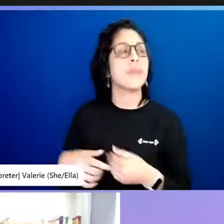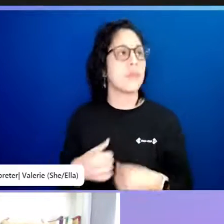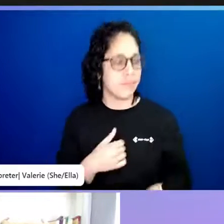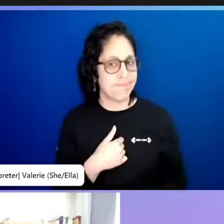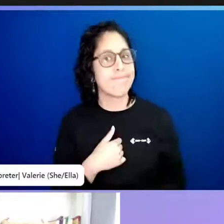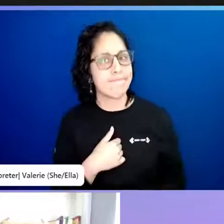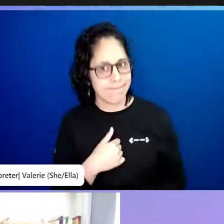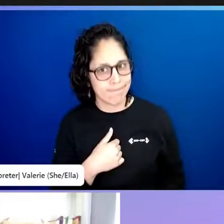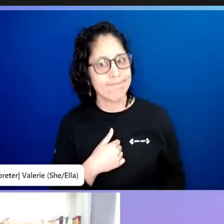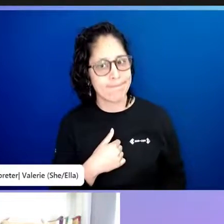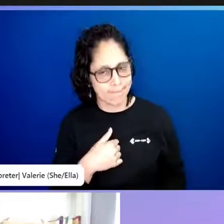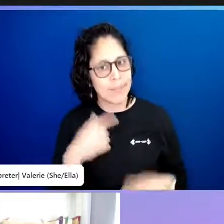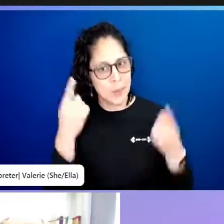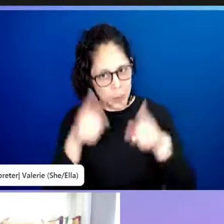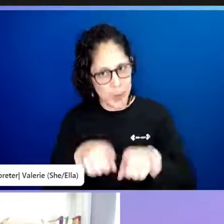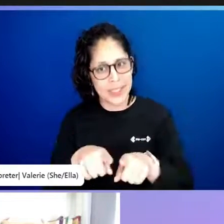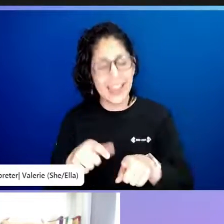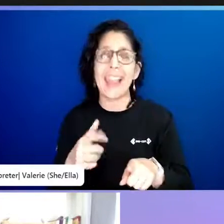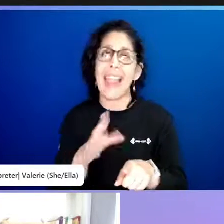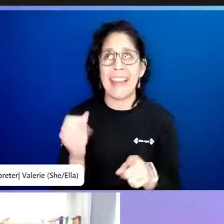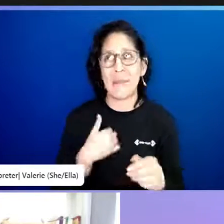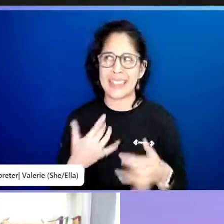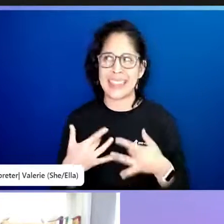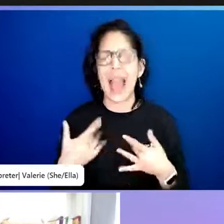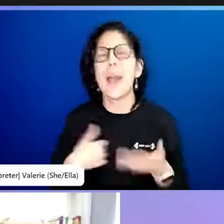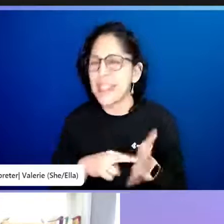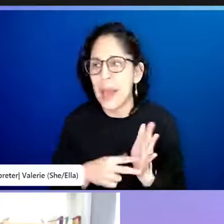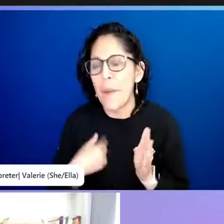this is something I actually am really excited I mean I'm always excited to answer questions